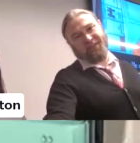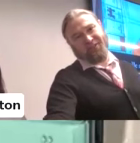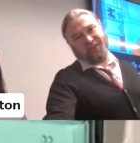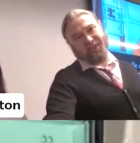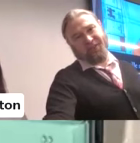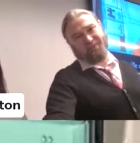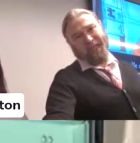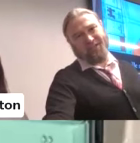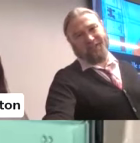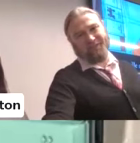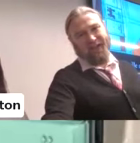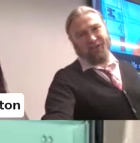So that's why, yeah, all of this was made by a company called Maxi aids and all modifications from an existing set.